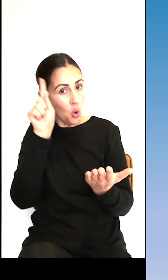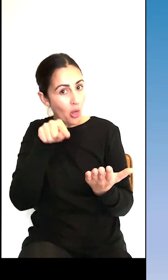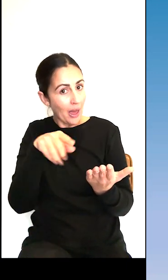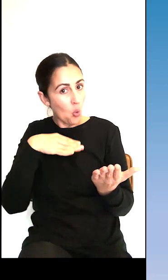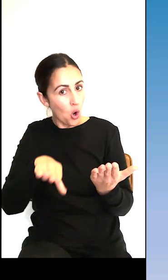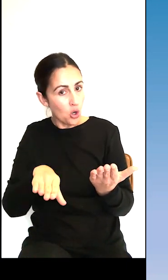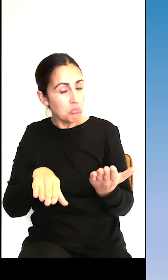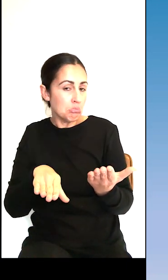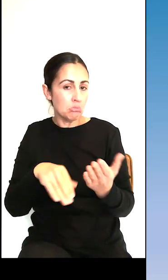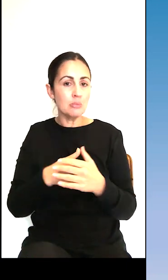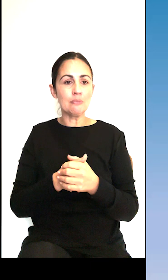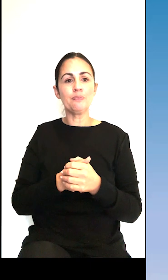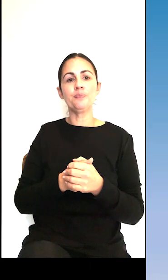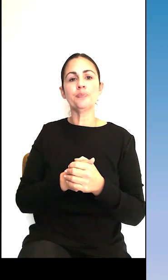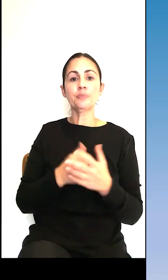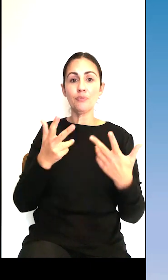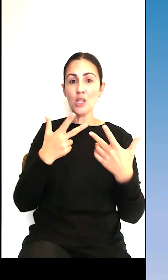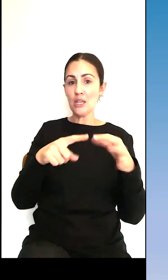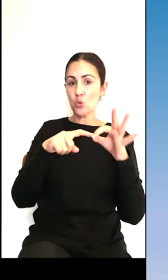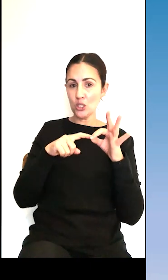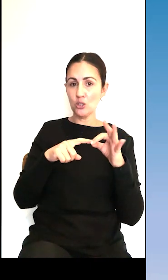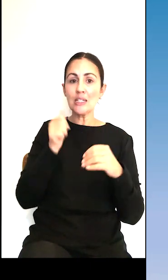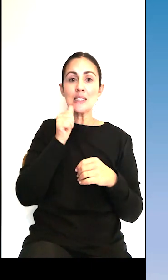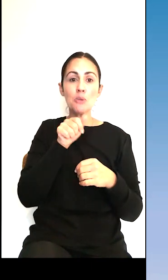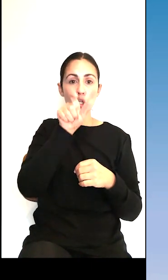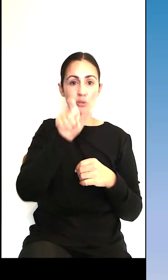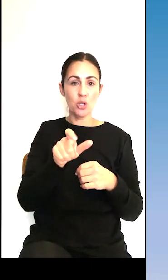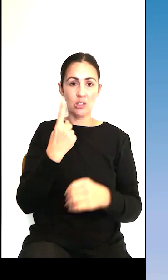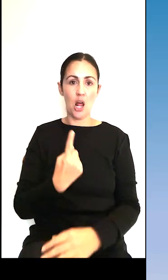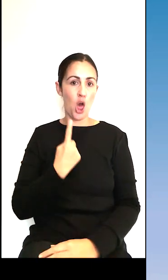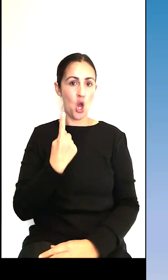So we've also had a question if someone is alone, so doesn't have anybody to support them